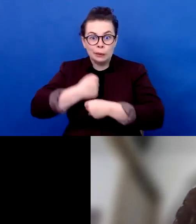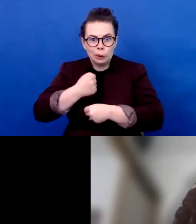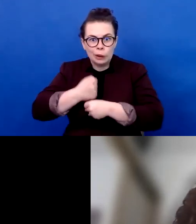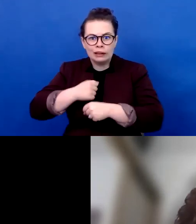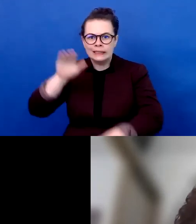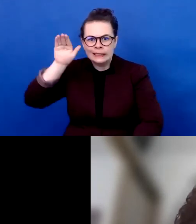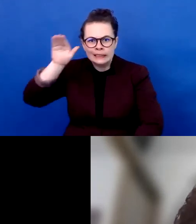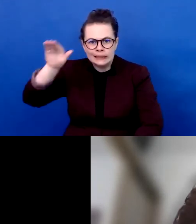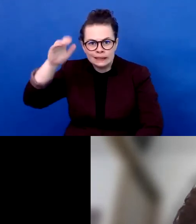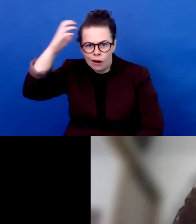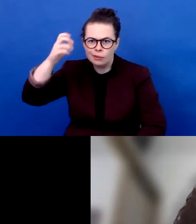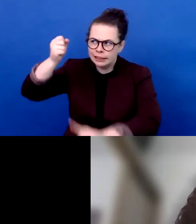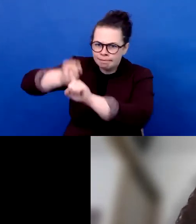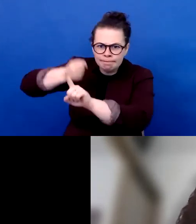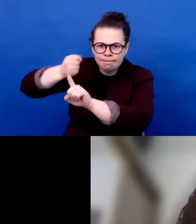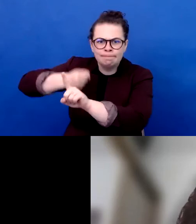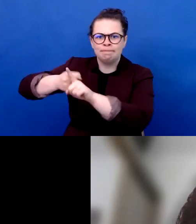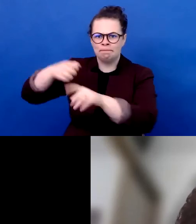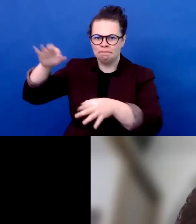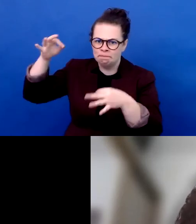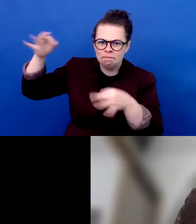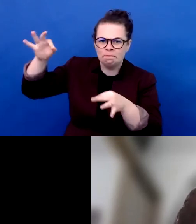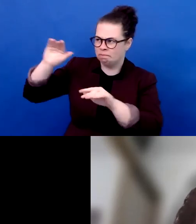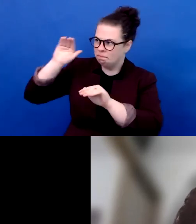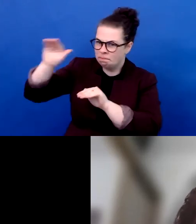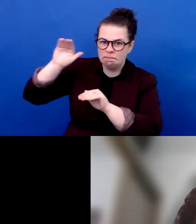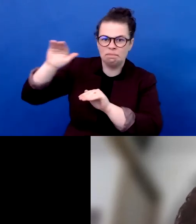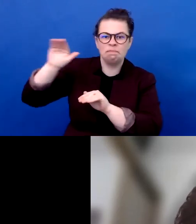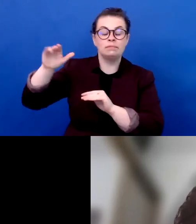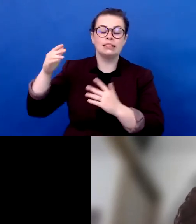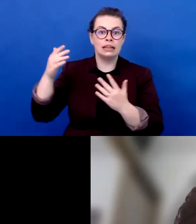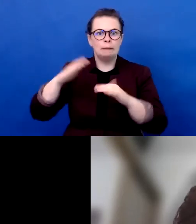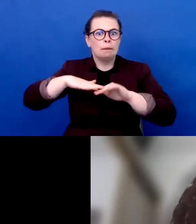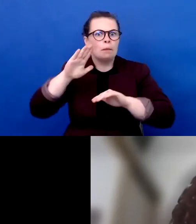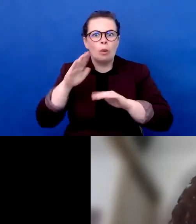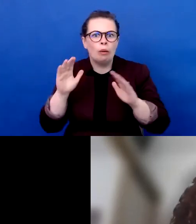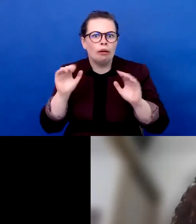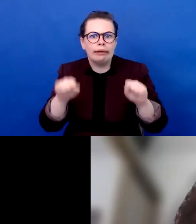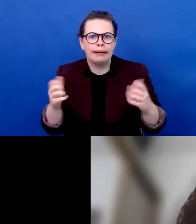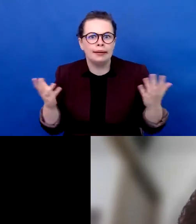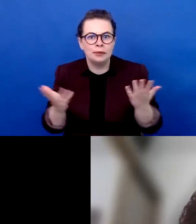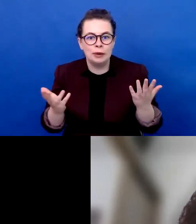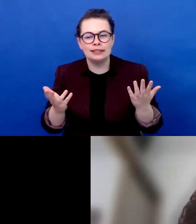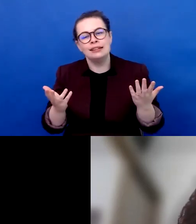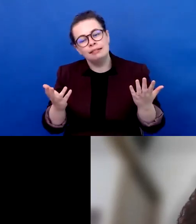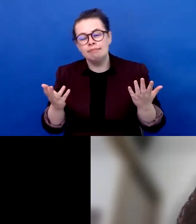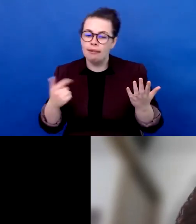i think maybe we can push differently because of course it's not the same as uh when we do